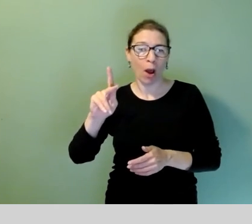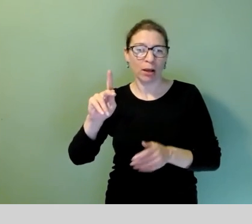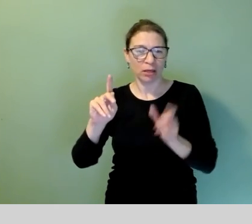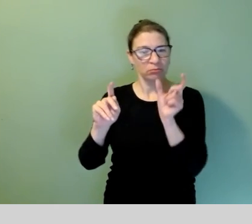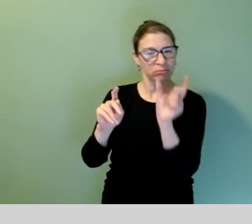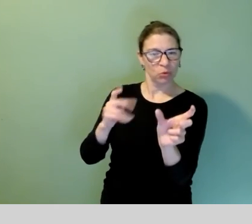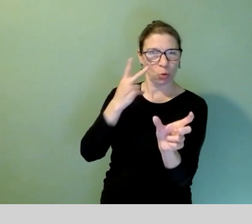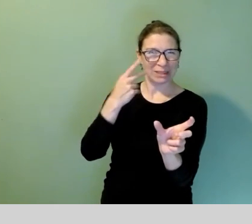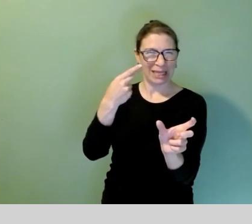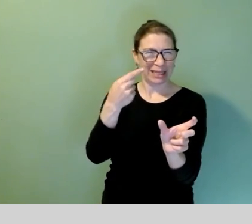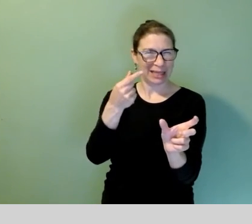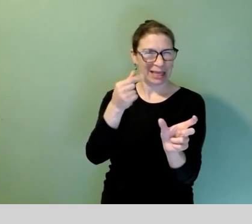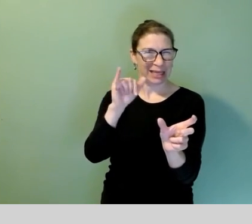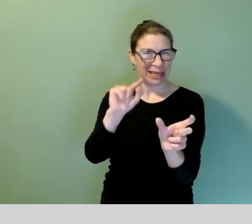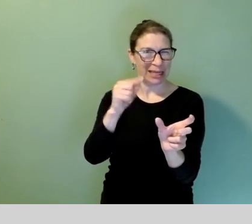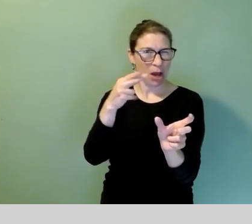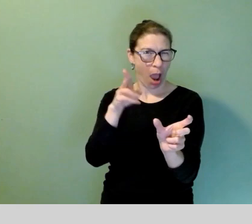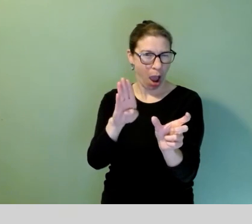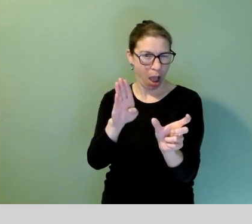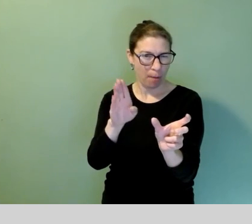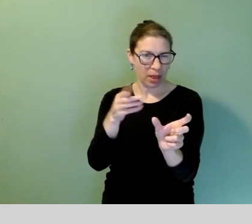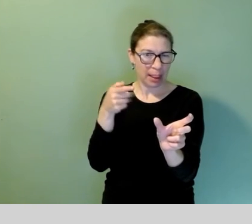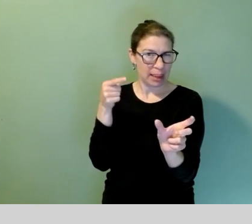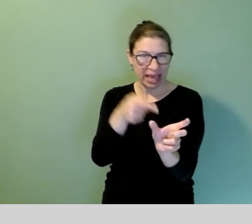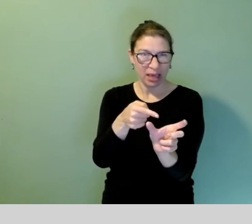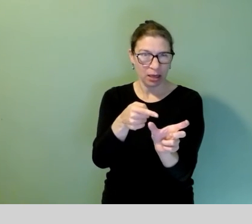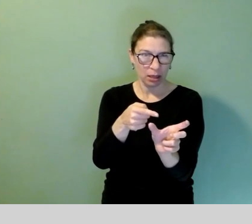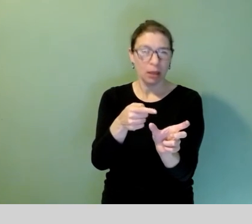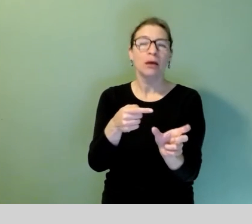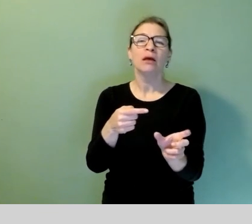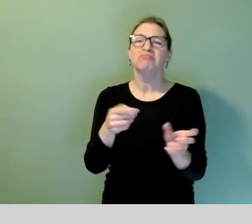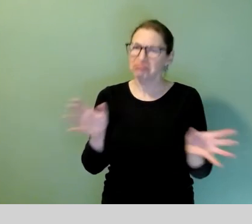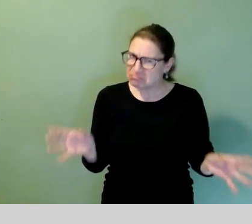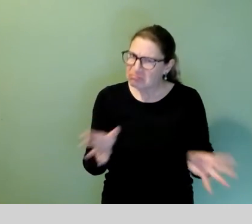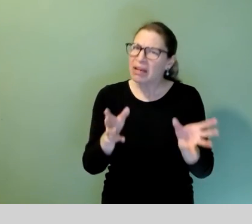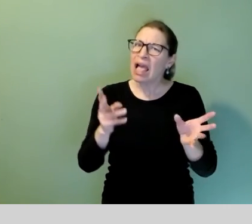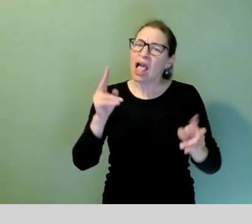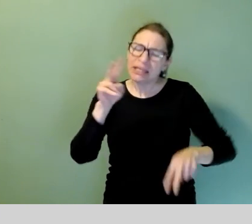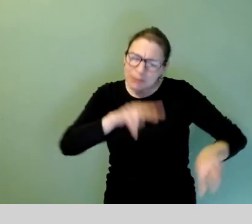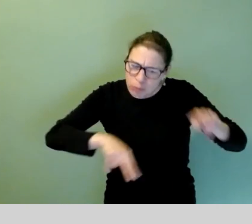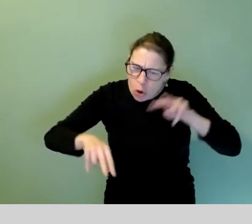on your screen right now, I encourage you to explore it and play with it yourself